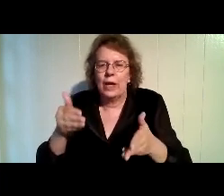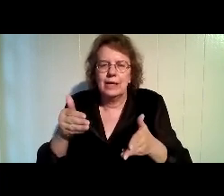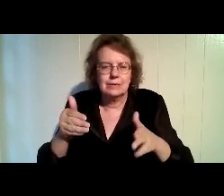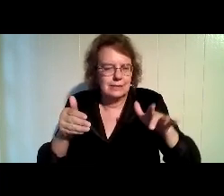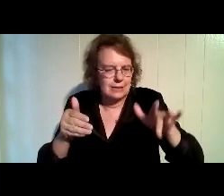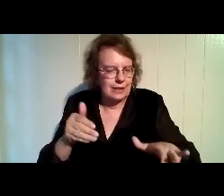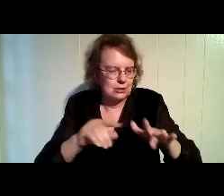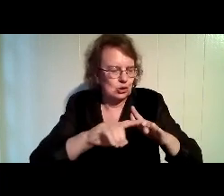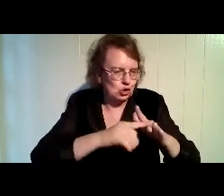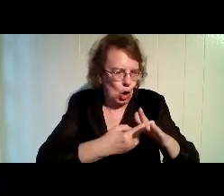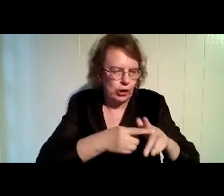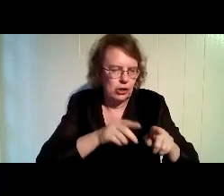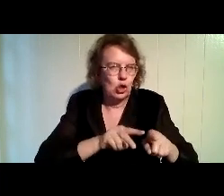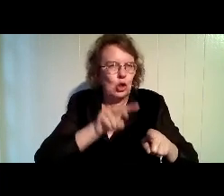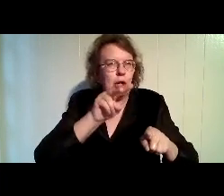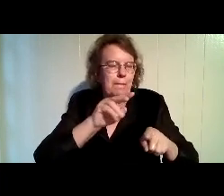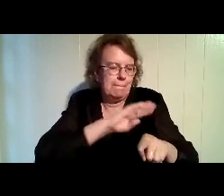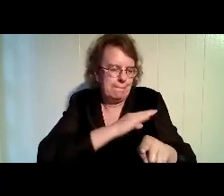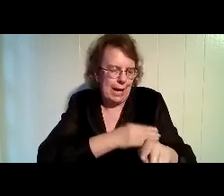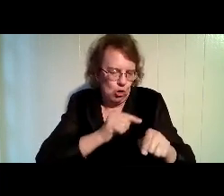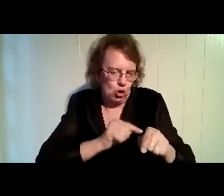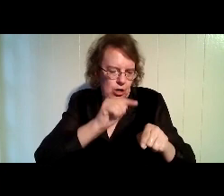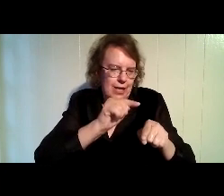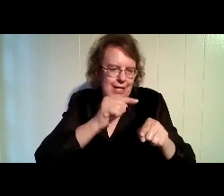Looking right above your power button, there is a gear icon at